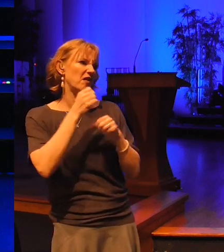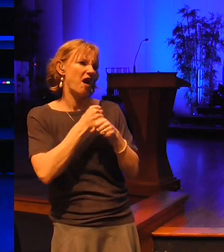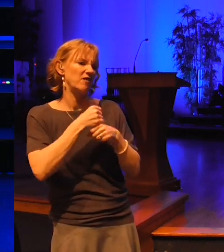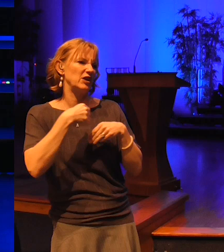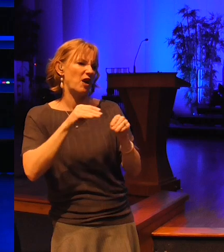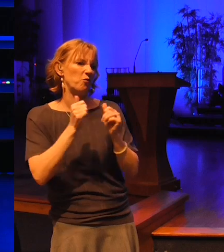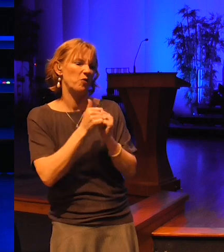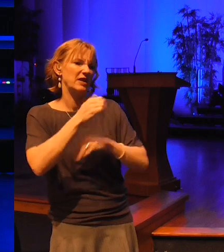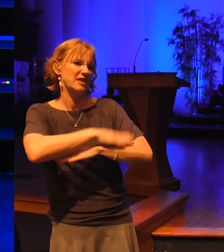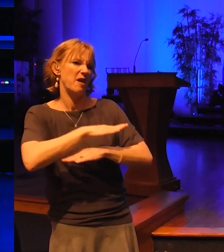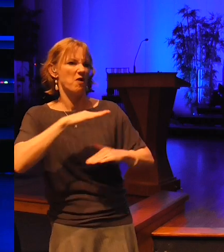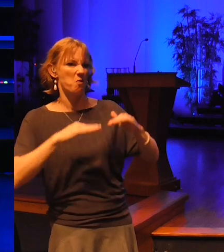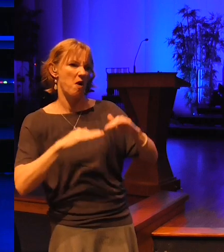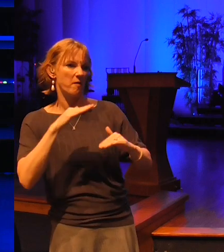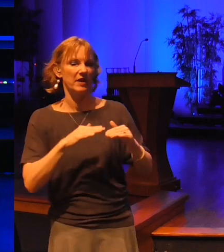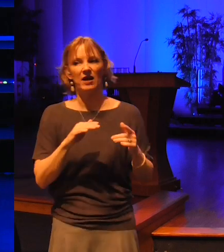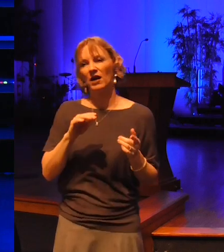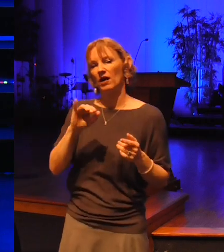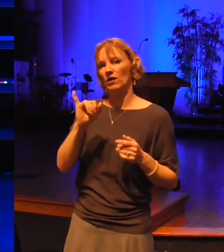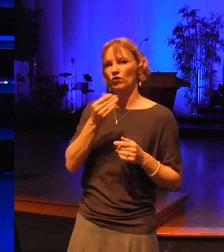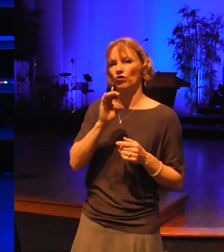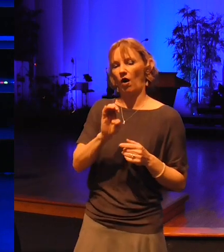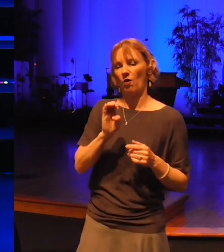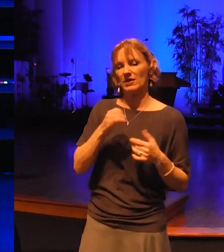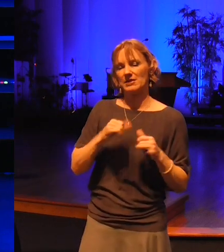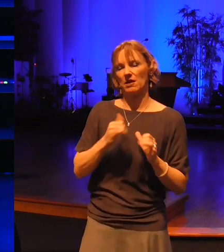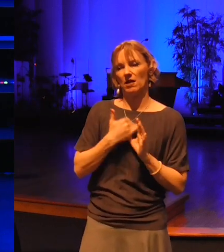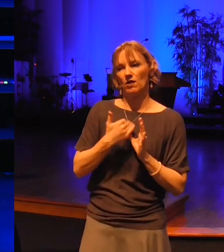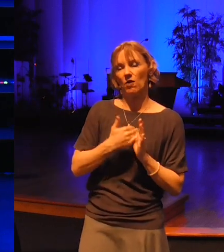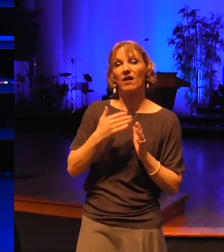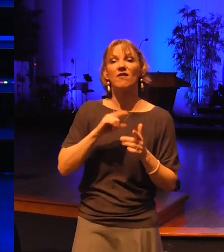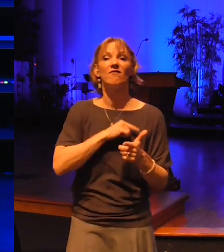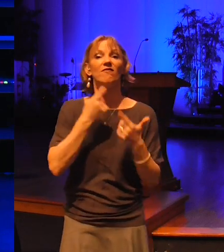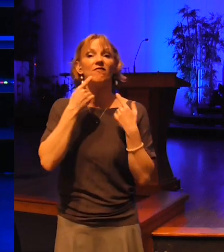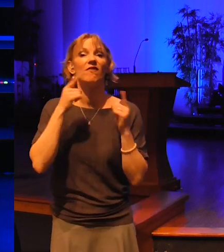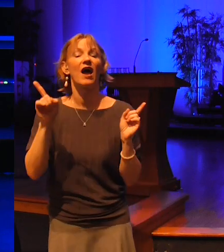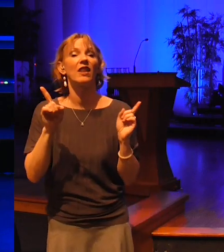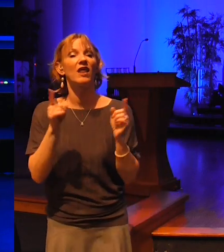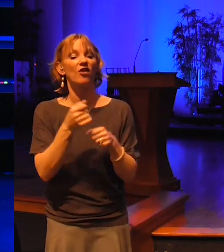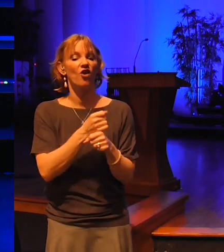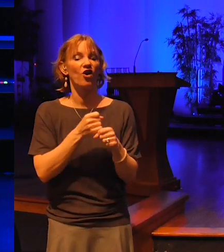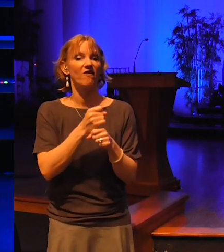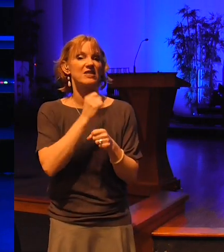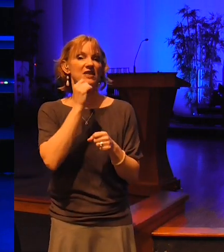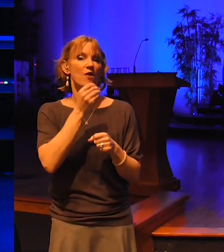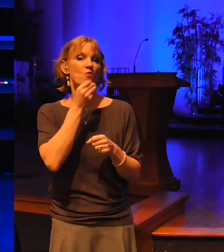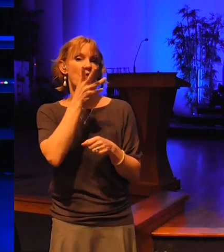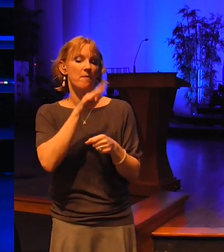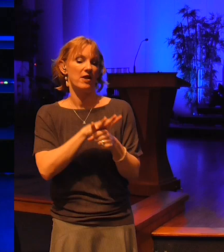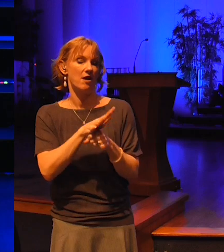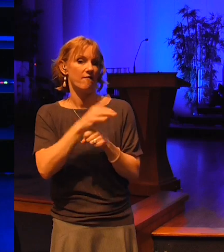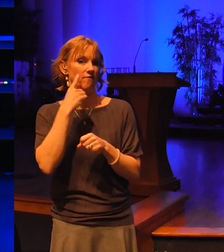Joe's still annoyed and then finally the coffee is not warm enough for Larry and he complains